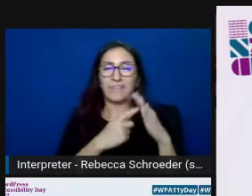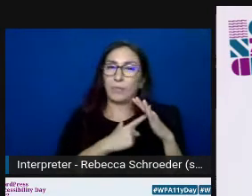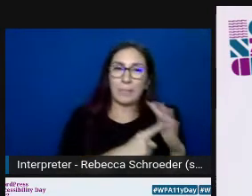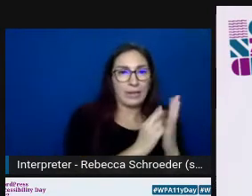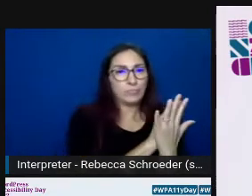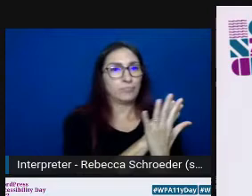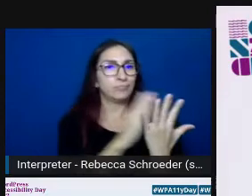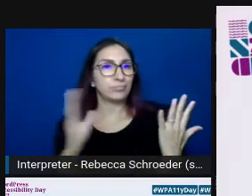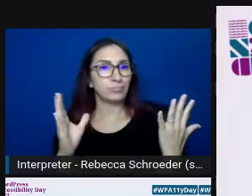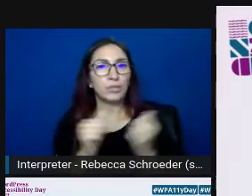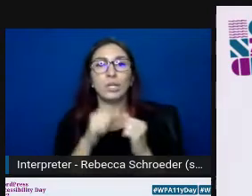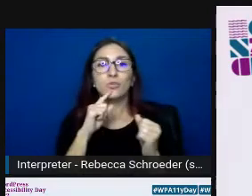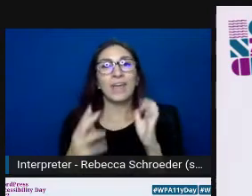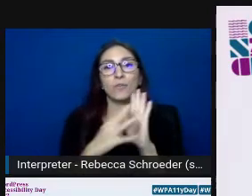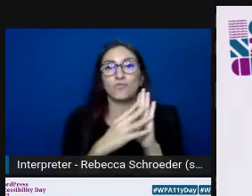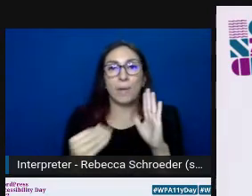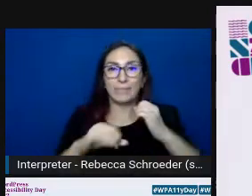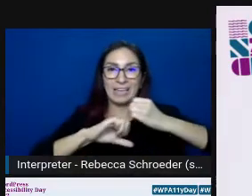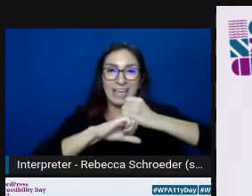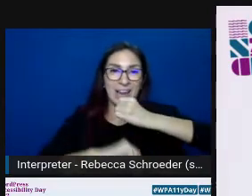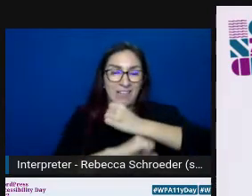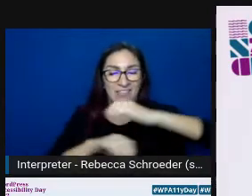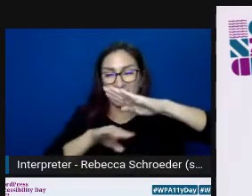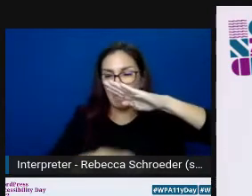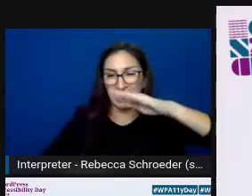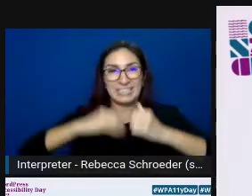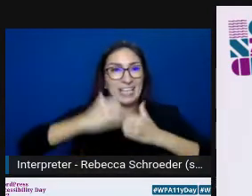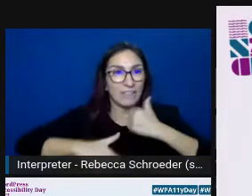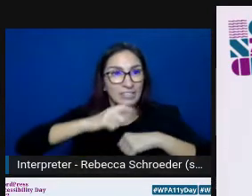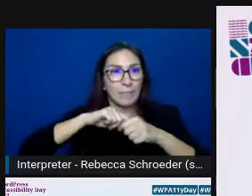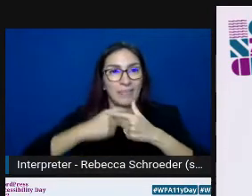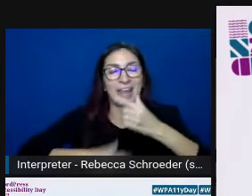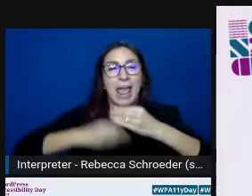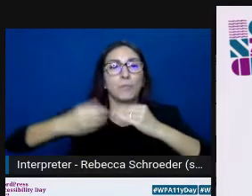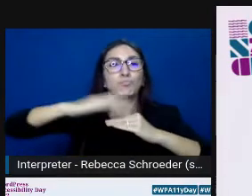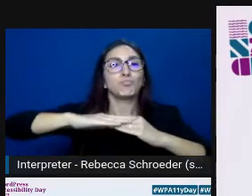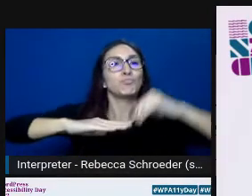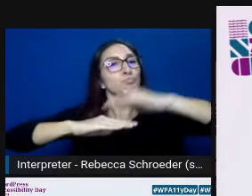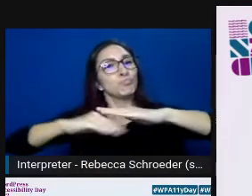and then add your final touches with styles and components to create a unique site.